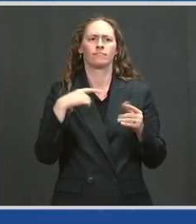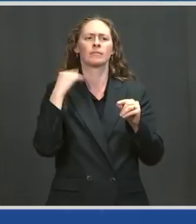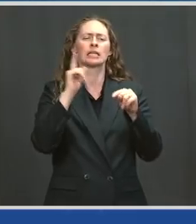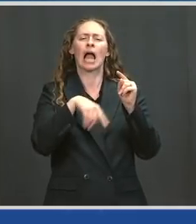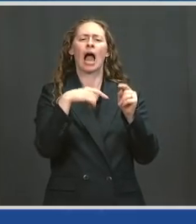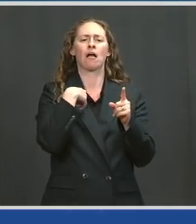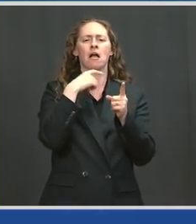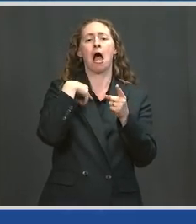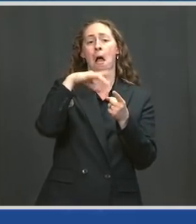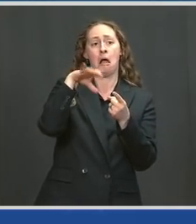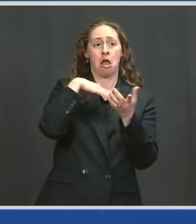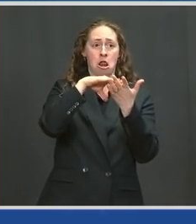and not what we should know.